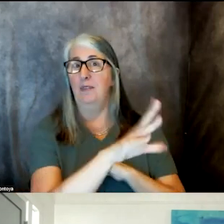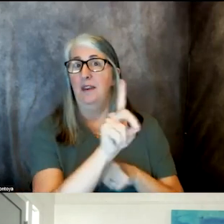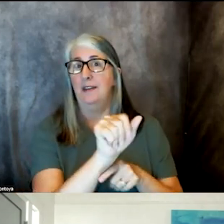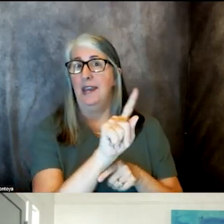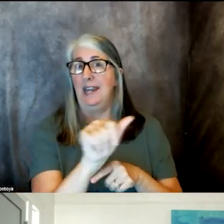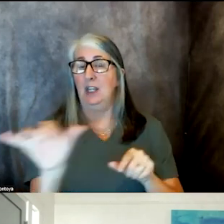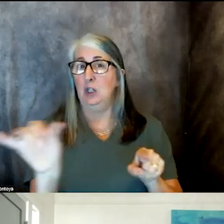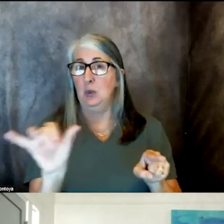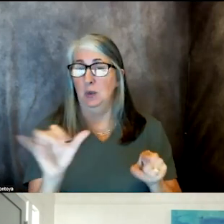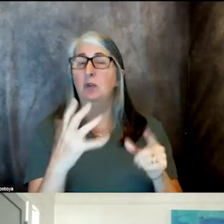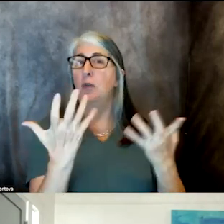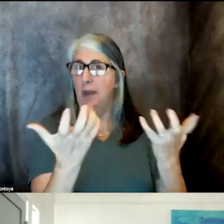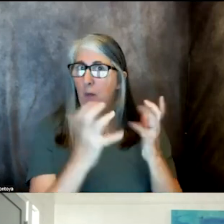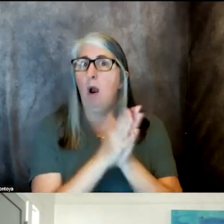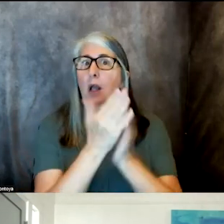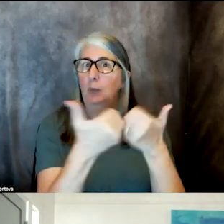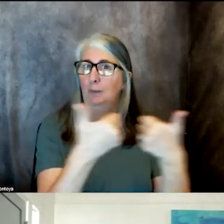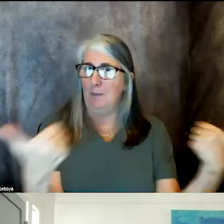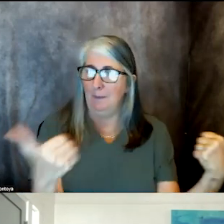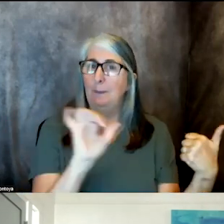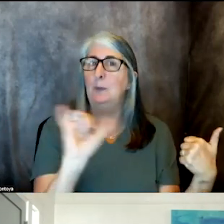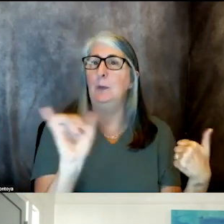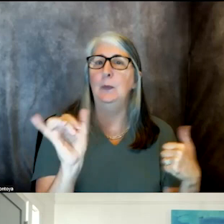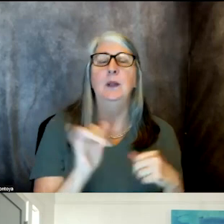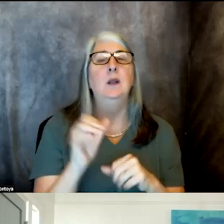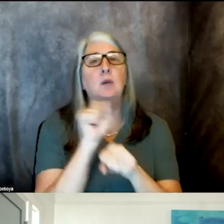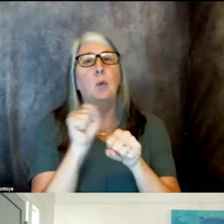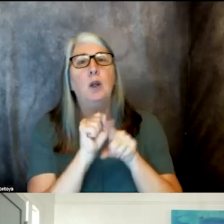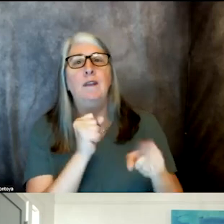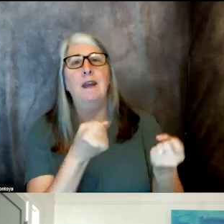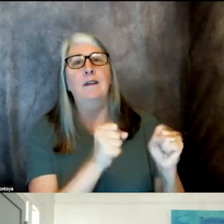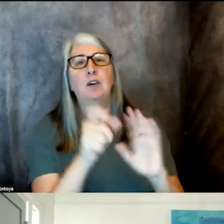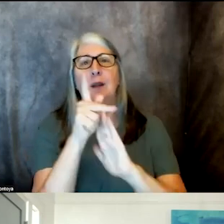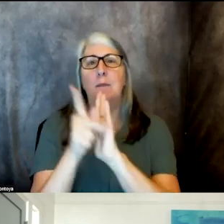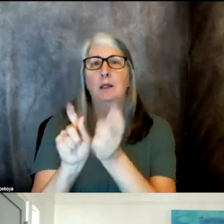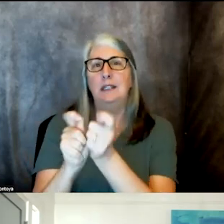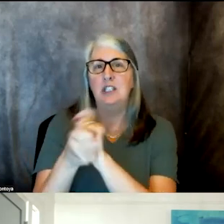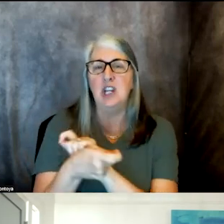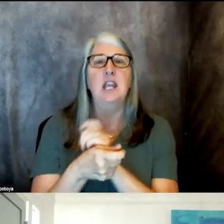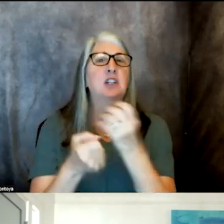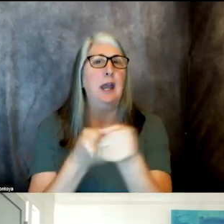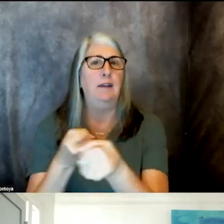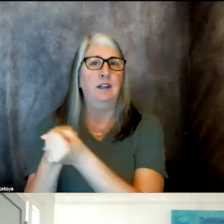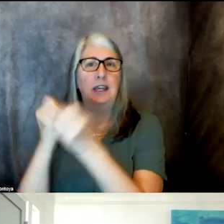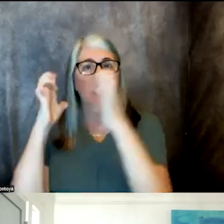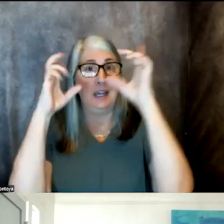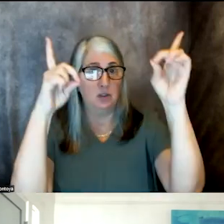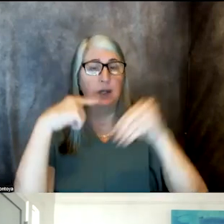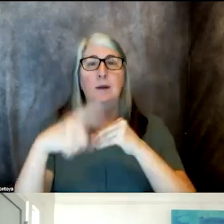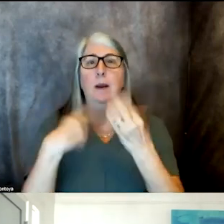BUT MAKE SURE THAT WE ARE ADVOCATING ON WHAT PEER SUPPORT IS.